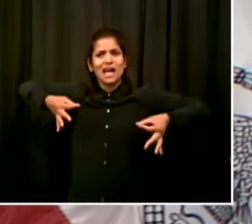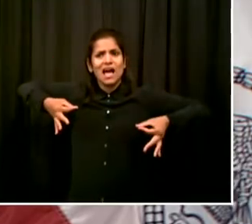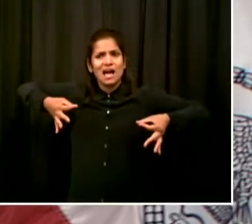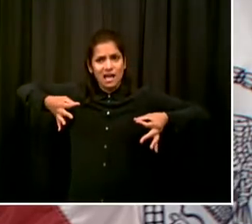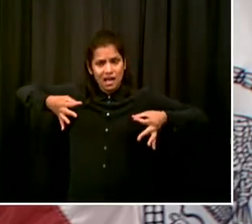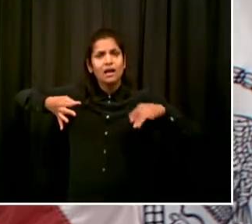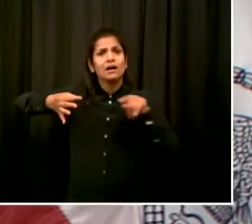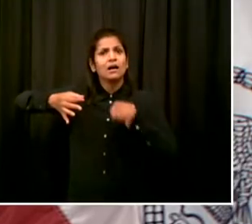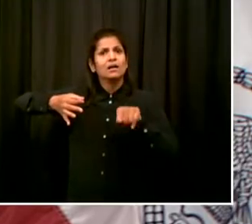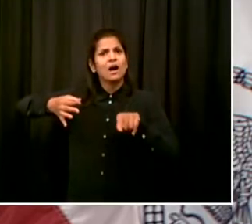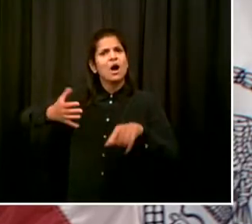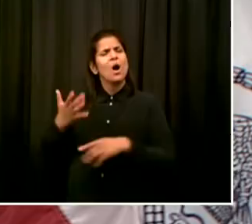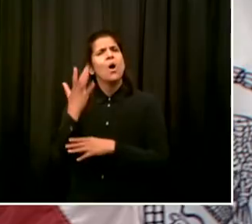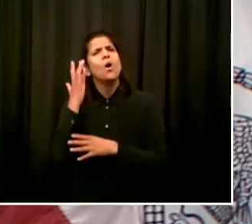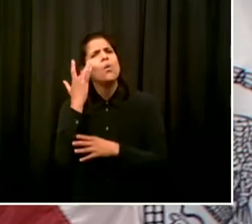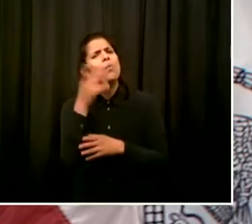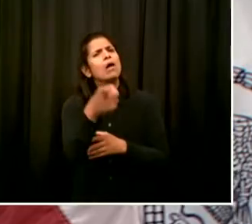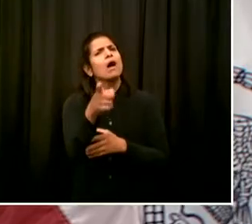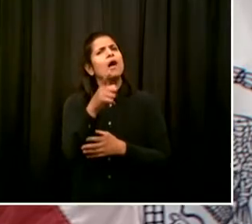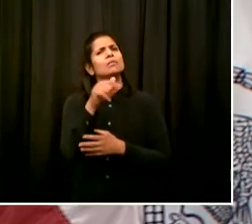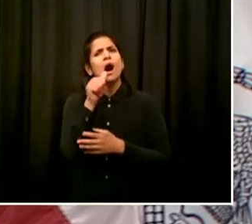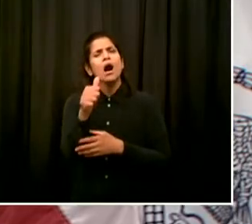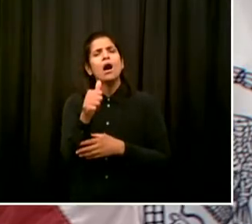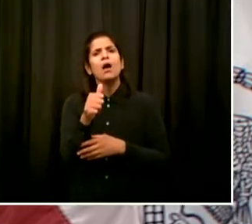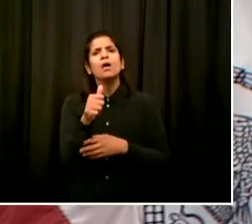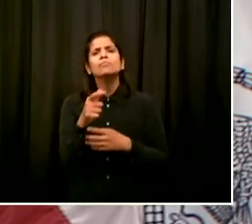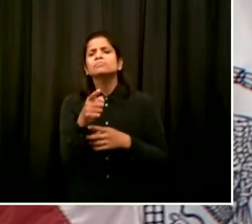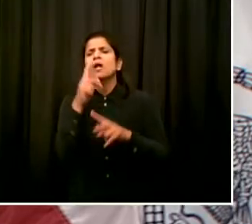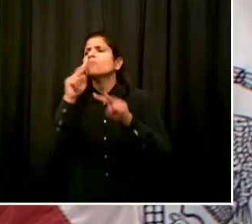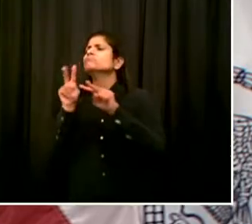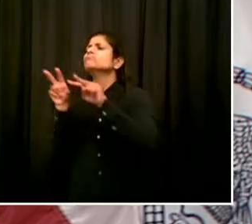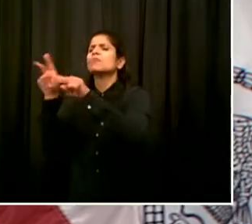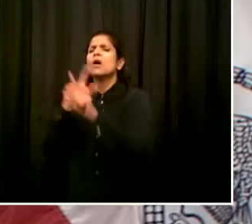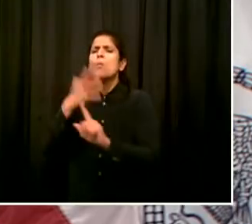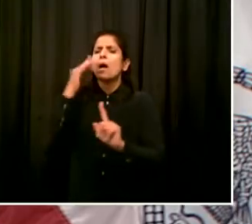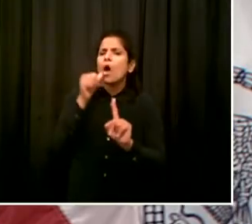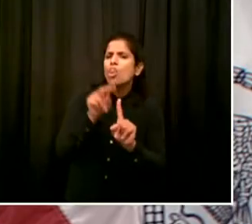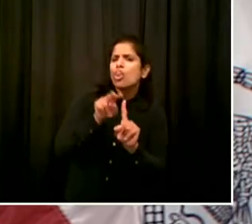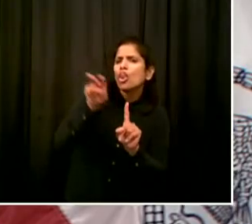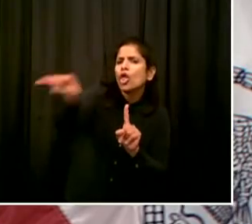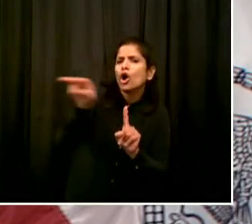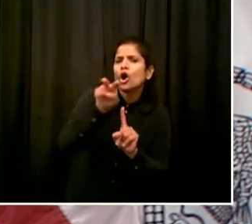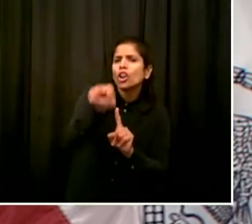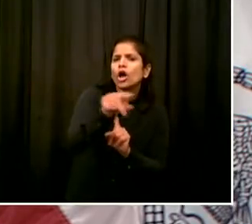SILIMAR TO WHAT LA DID R O MINNEAPOLIS OR OTHER CITIES?